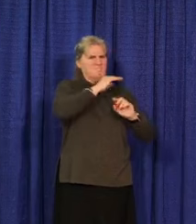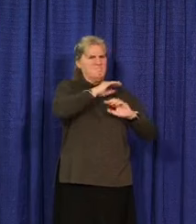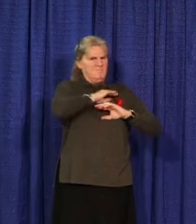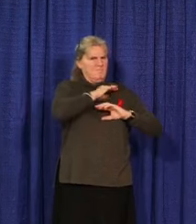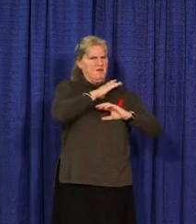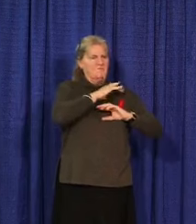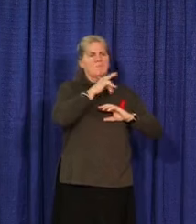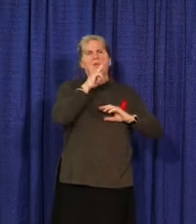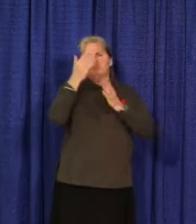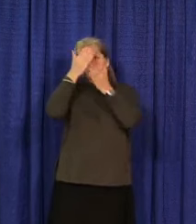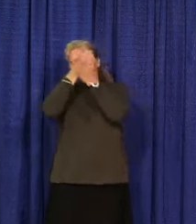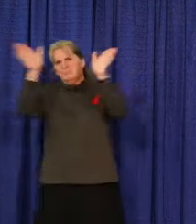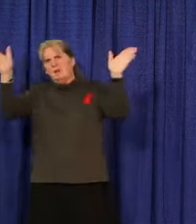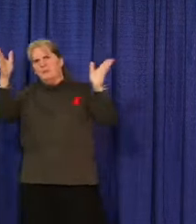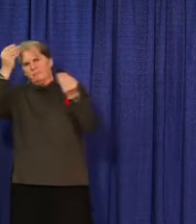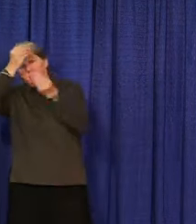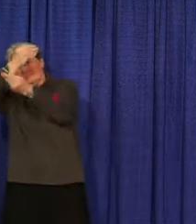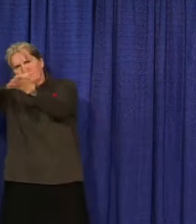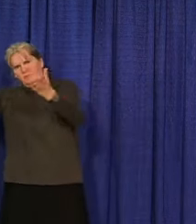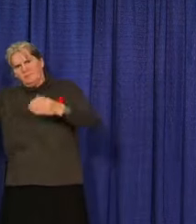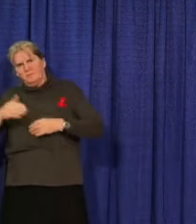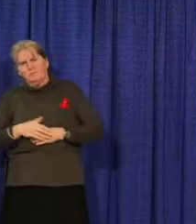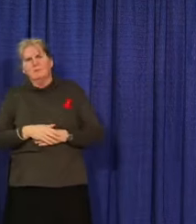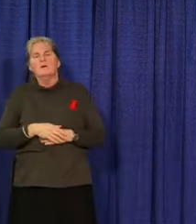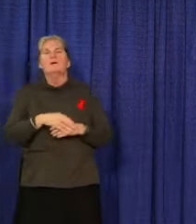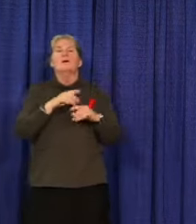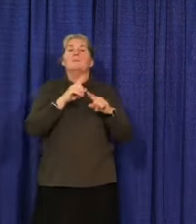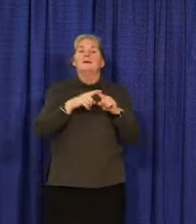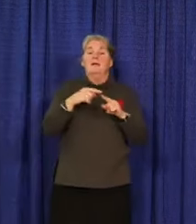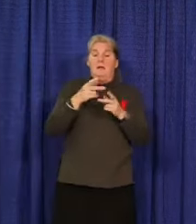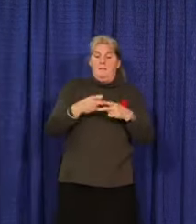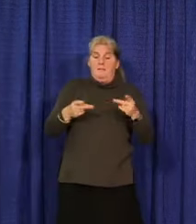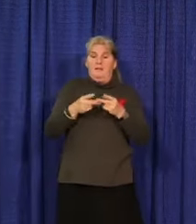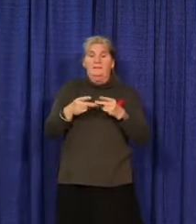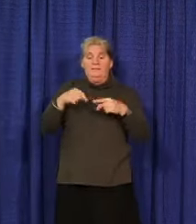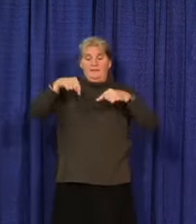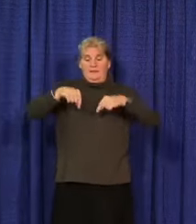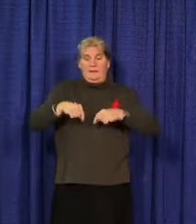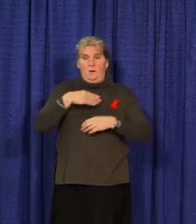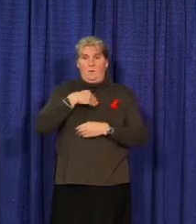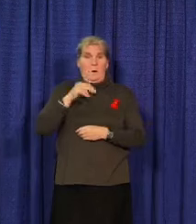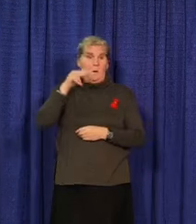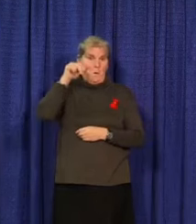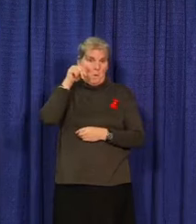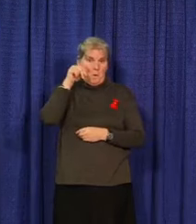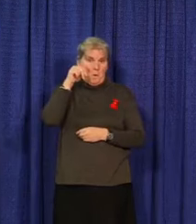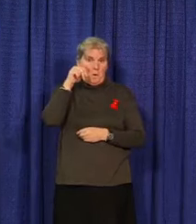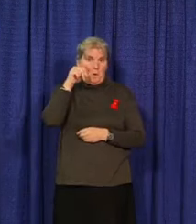However, if, as with the locations in Whitehorse that we identified, we know a case was